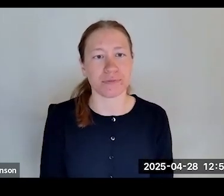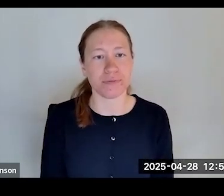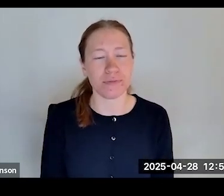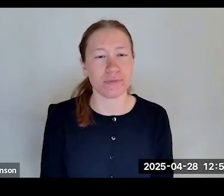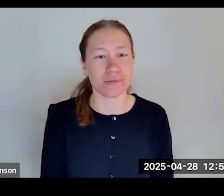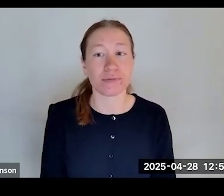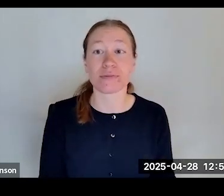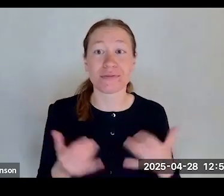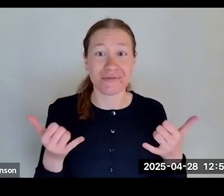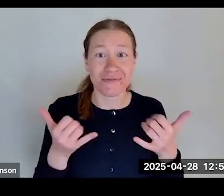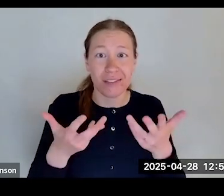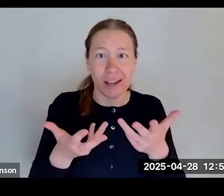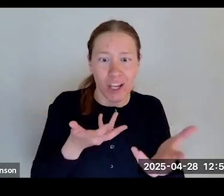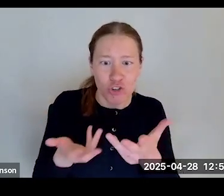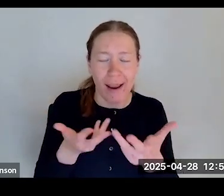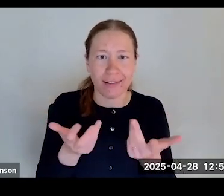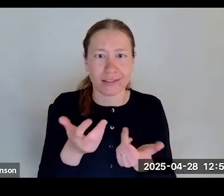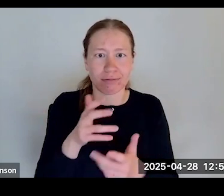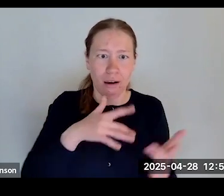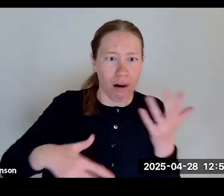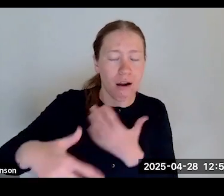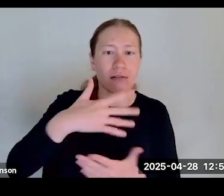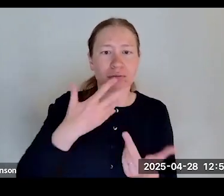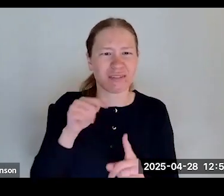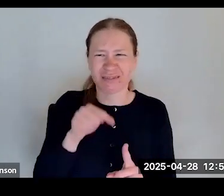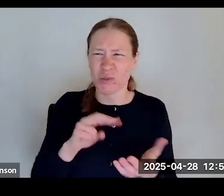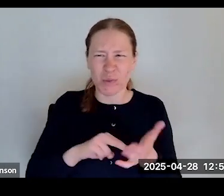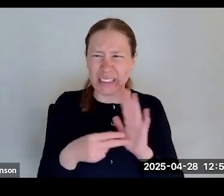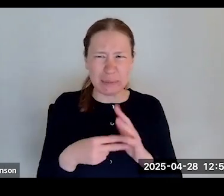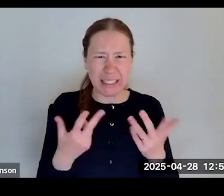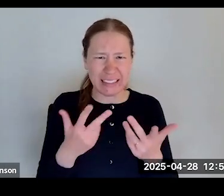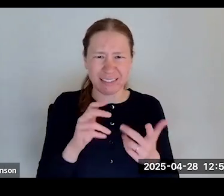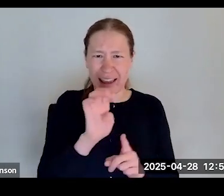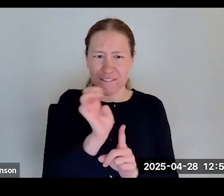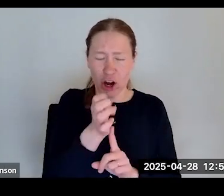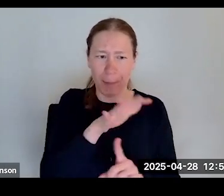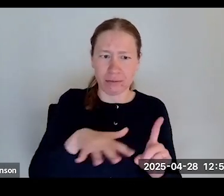So when interacting with the environment, what exactly does that mean? And if we're looking at accommodations,